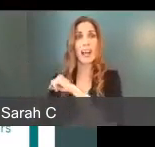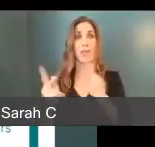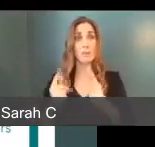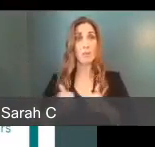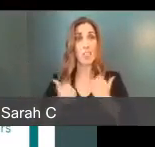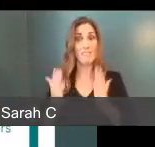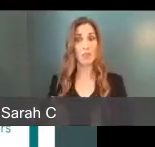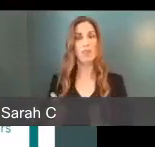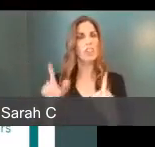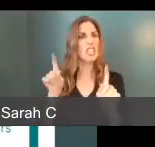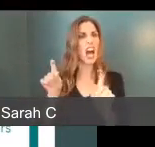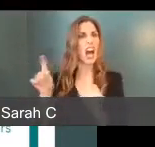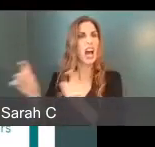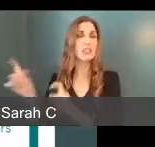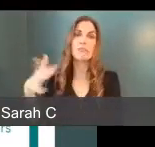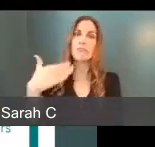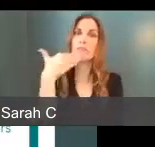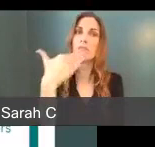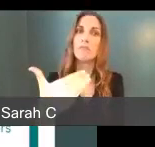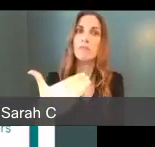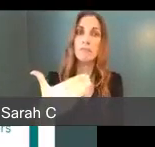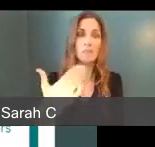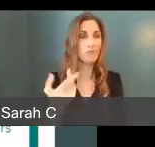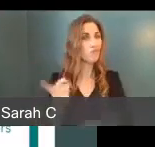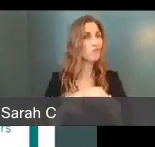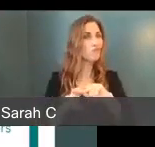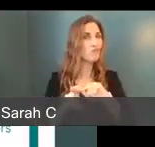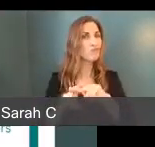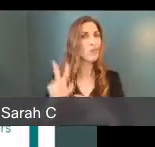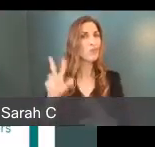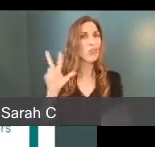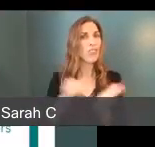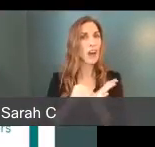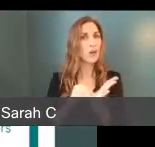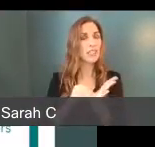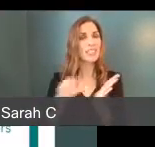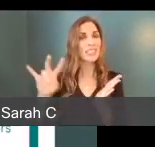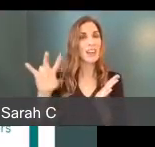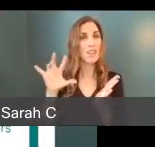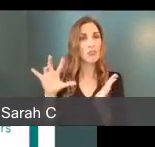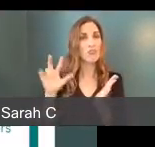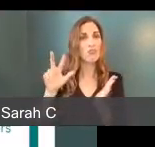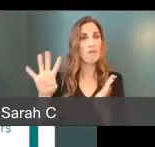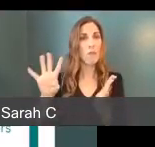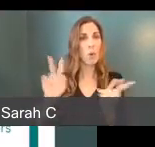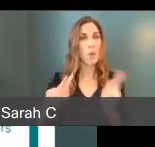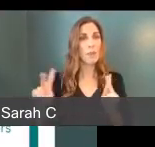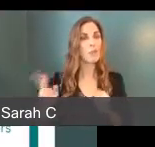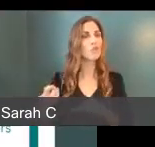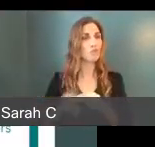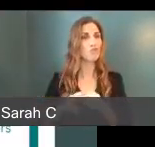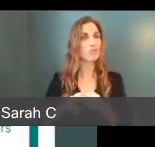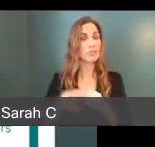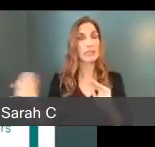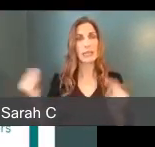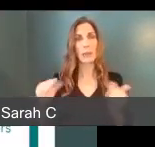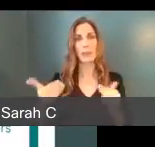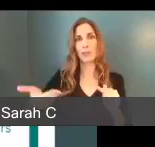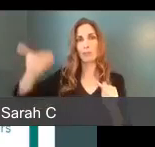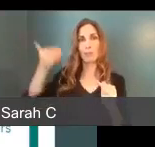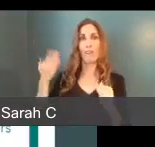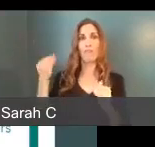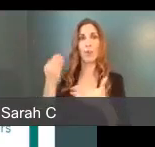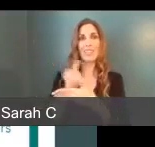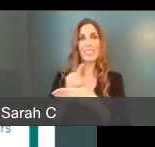This is great. This is an increase of 3,734 people tested compared with the 14-day period ending